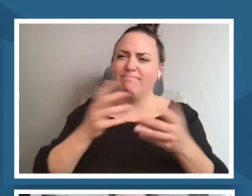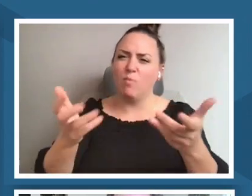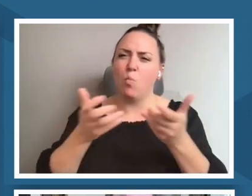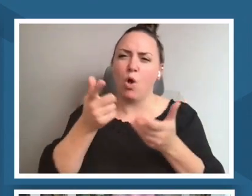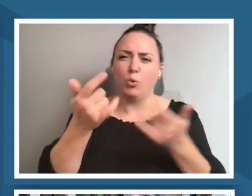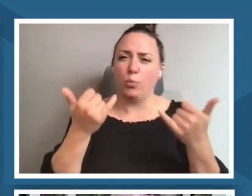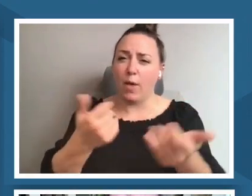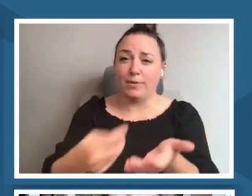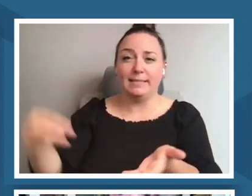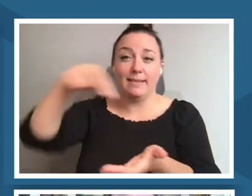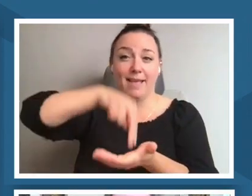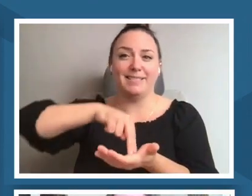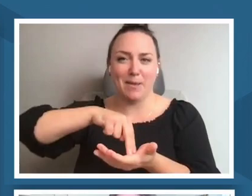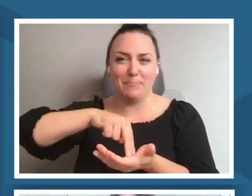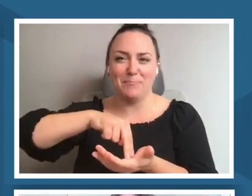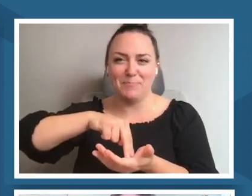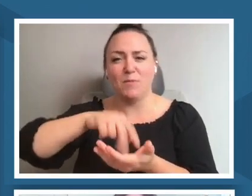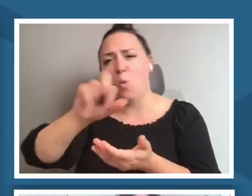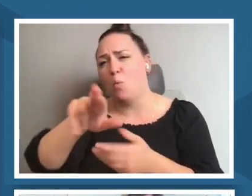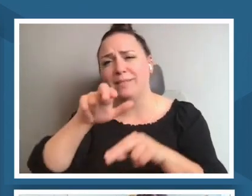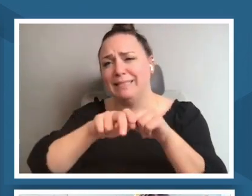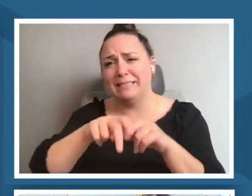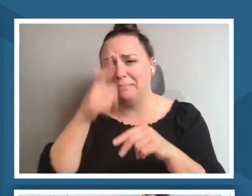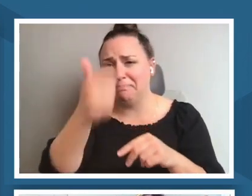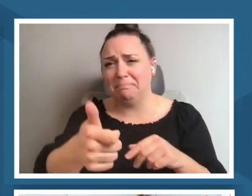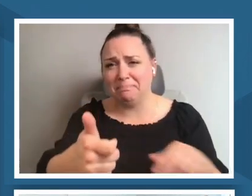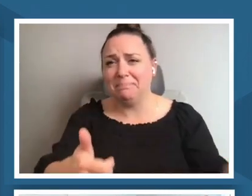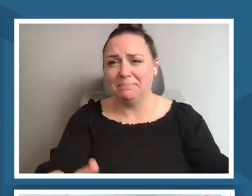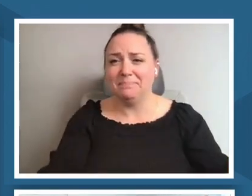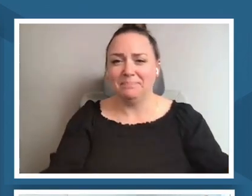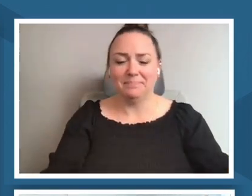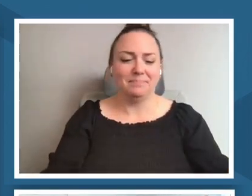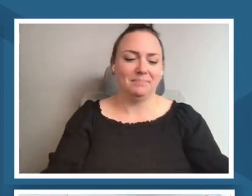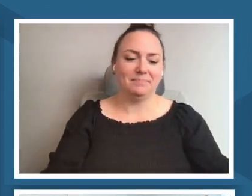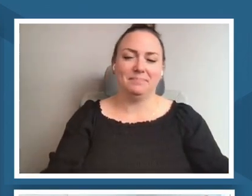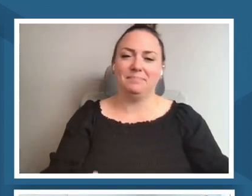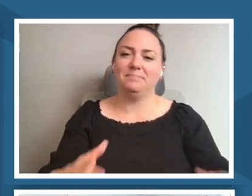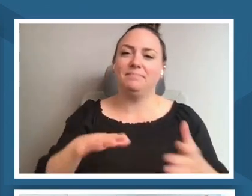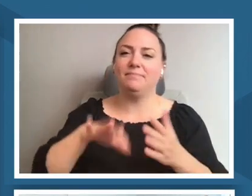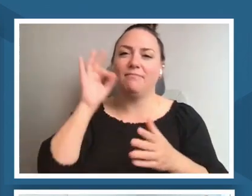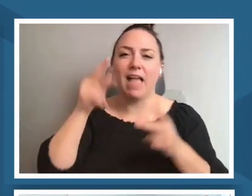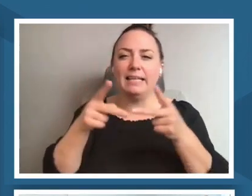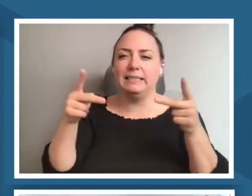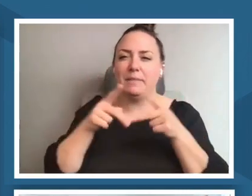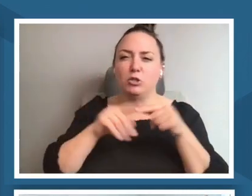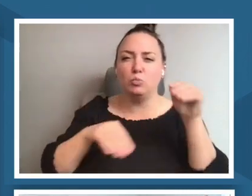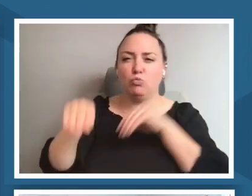or you can stay seated in your chair if you'd like to find some space to move